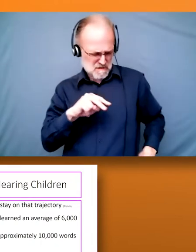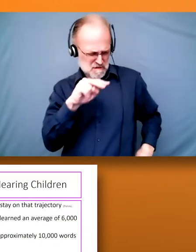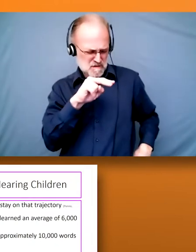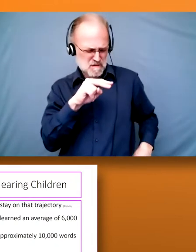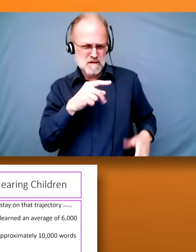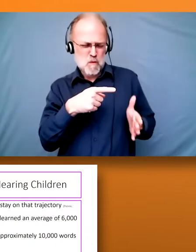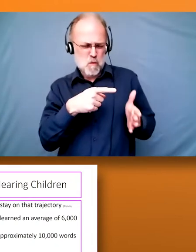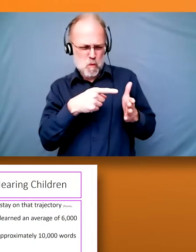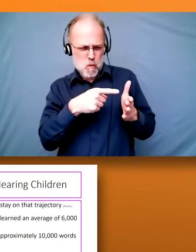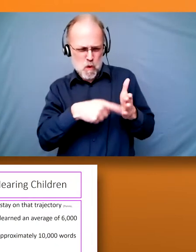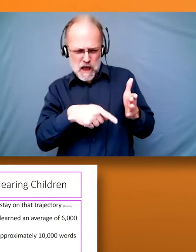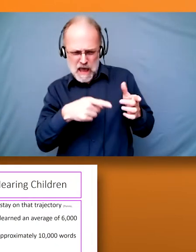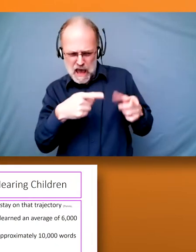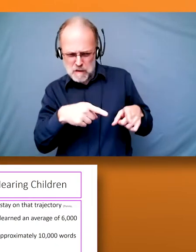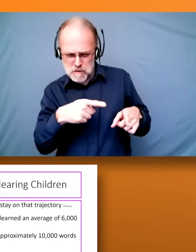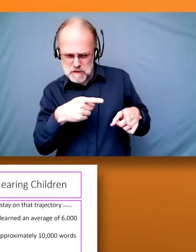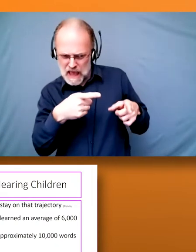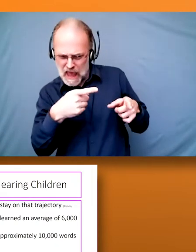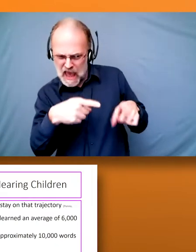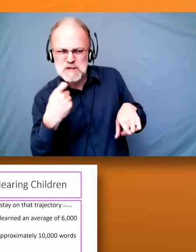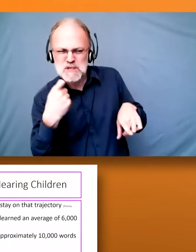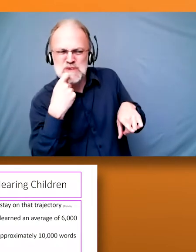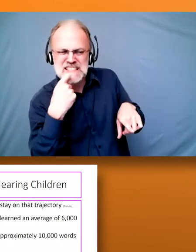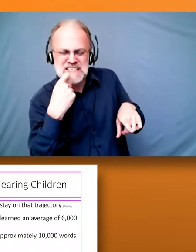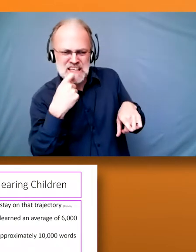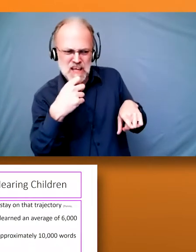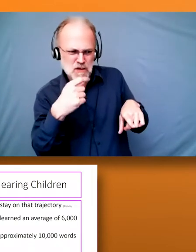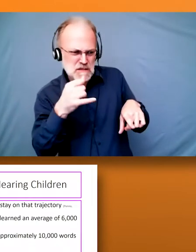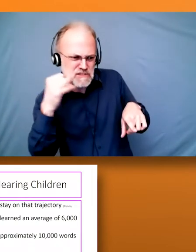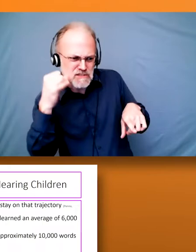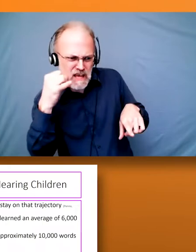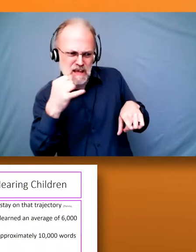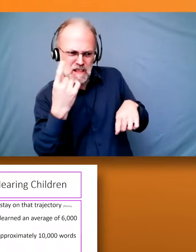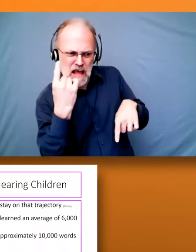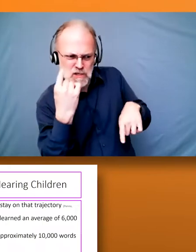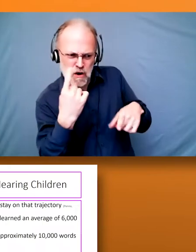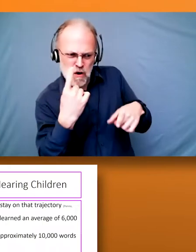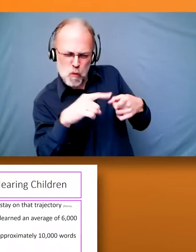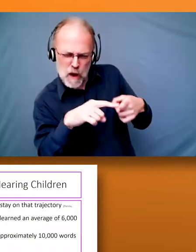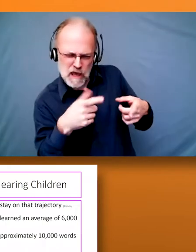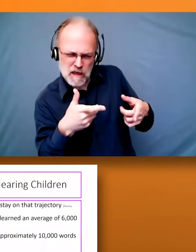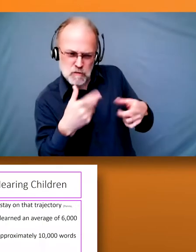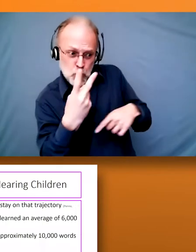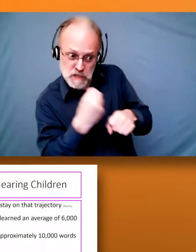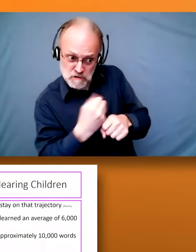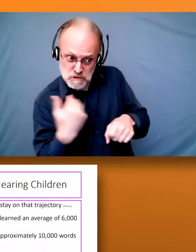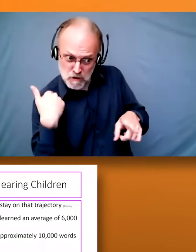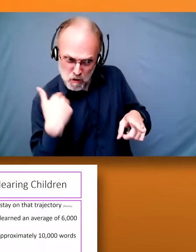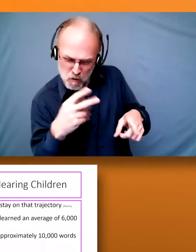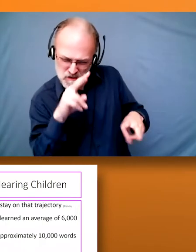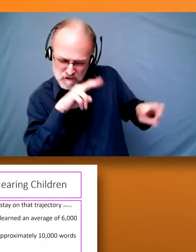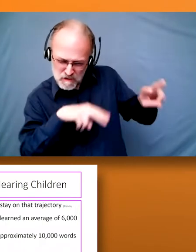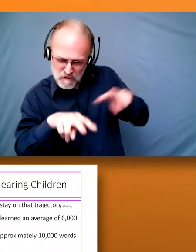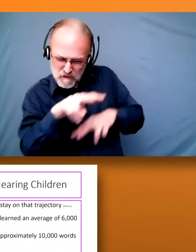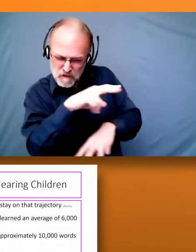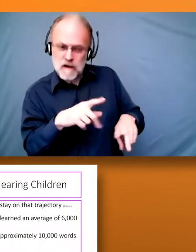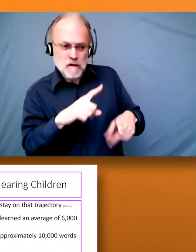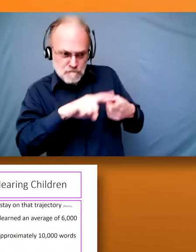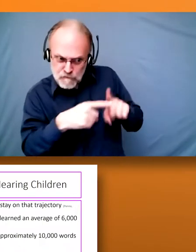and it's really hard for you to tell, you know, is that happening--did that just happen yesterday? Did that happen two years ago?